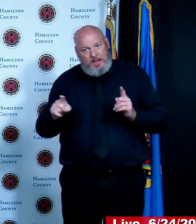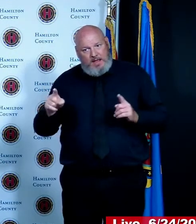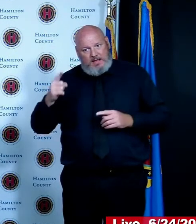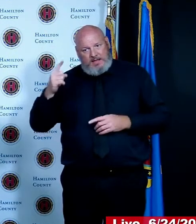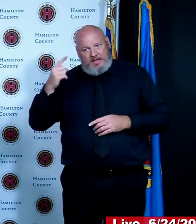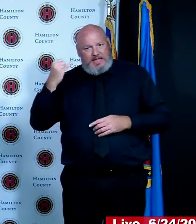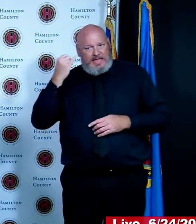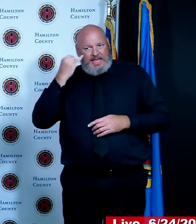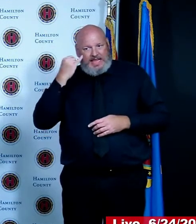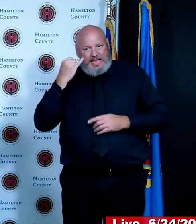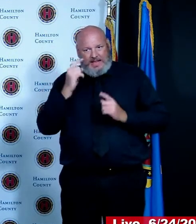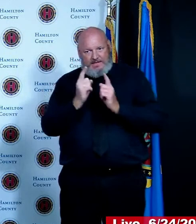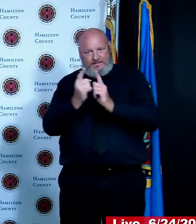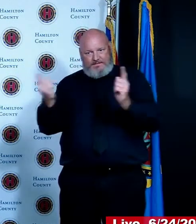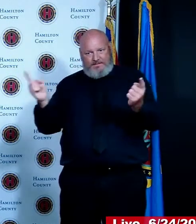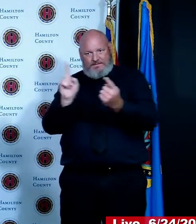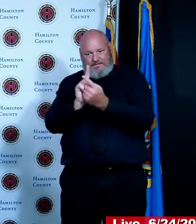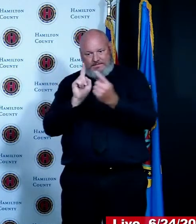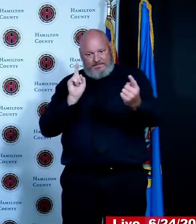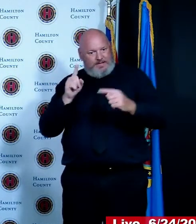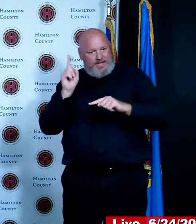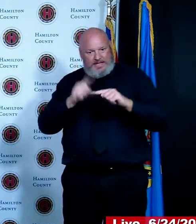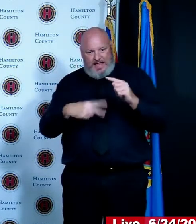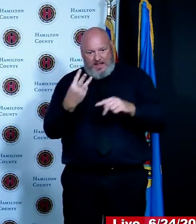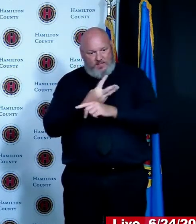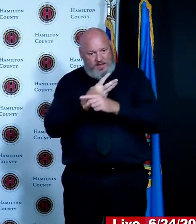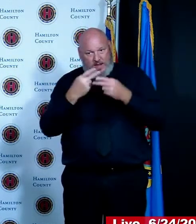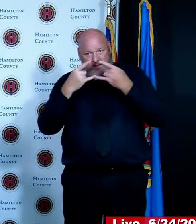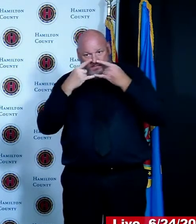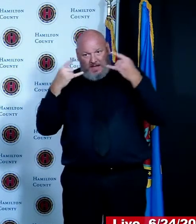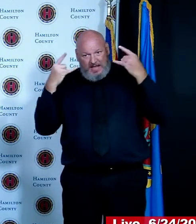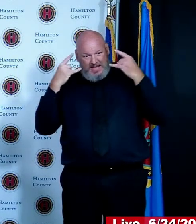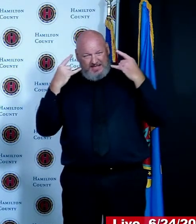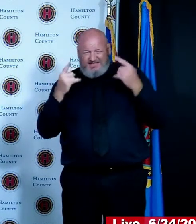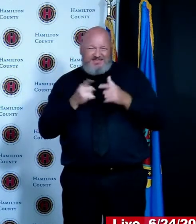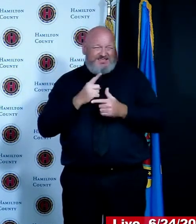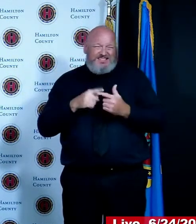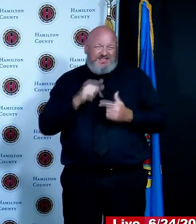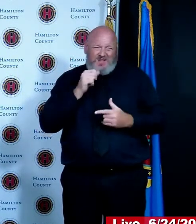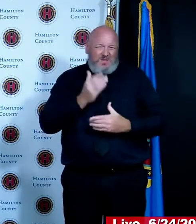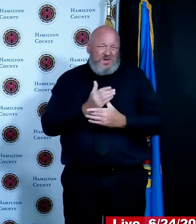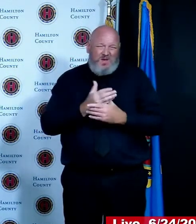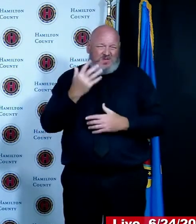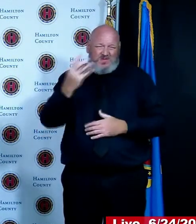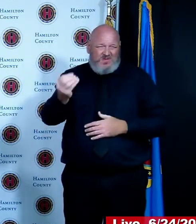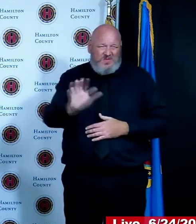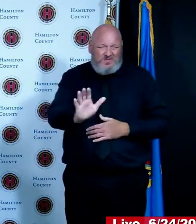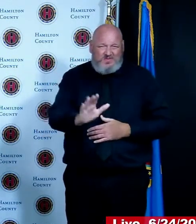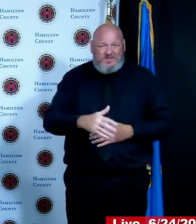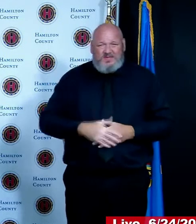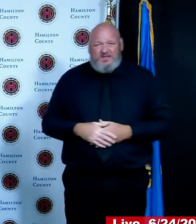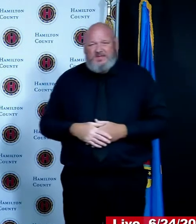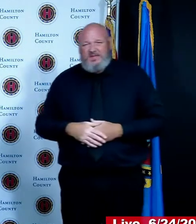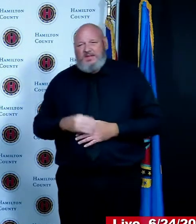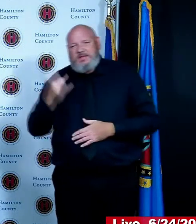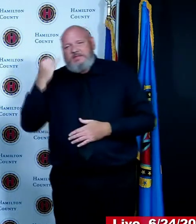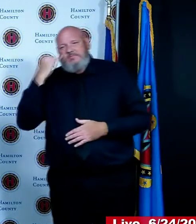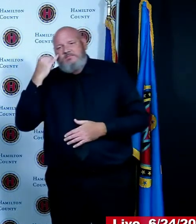I've used this example several times but if I go to a restaurant and it's crowded because a lot of people are in the restaurant or because nobody is wearing